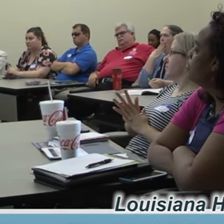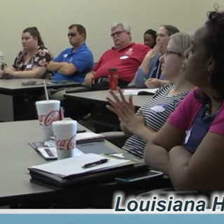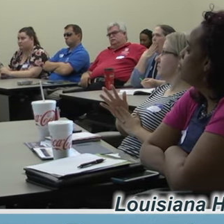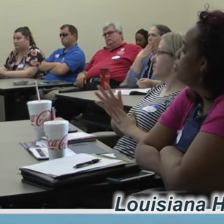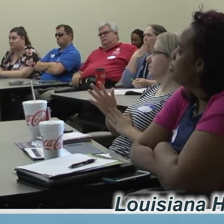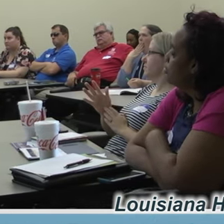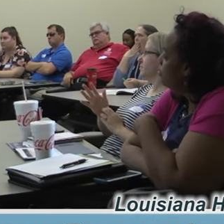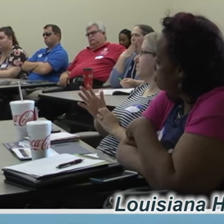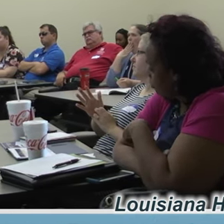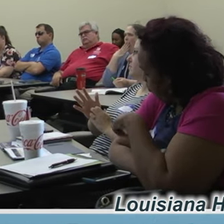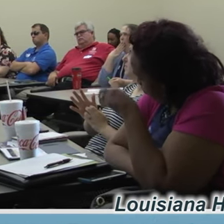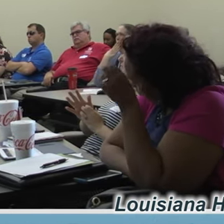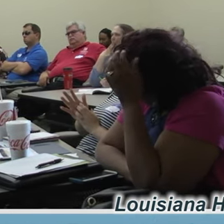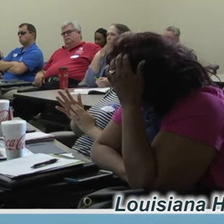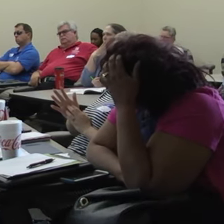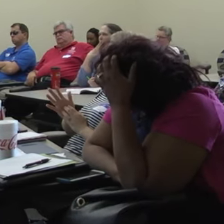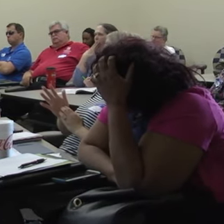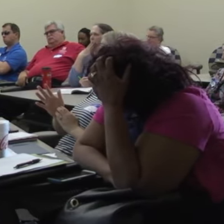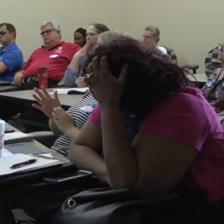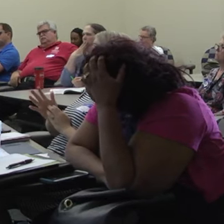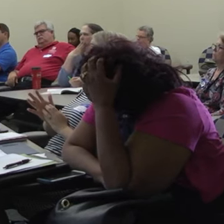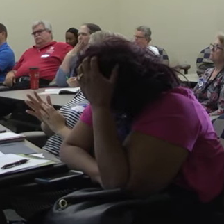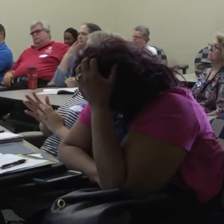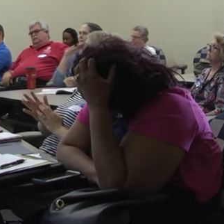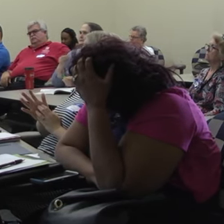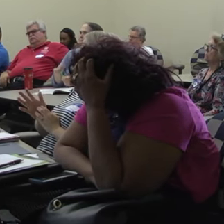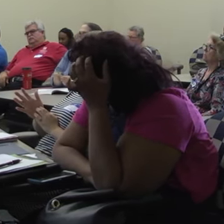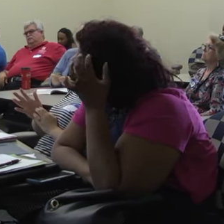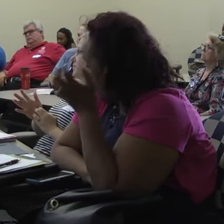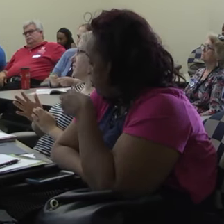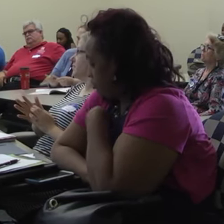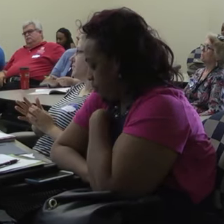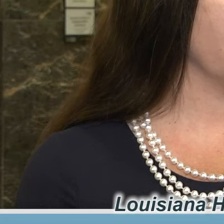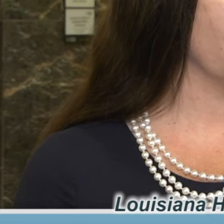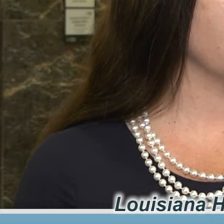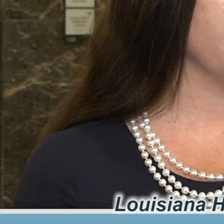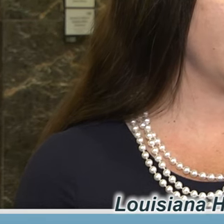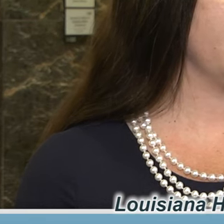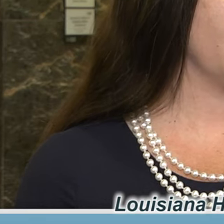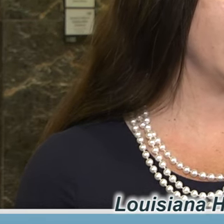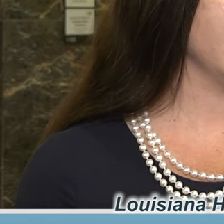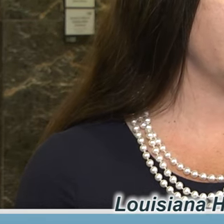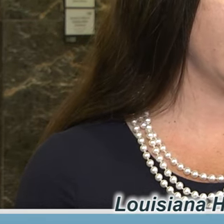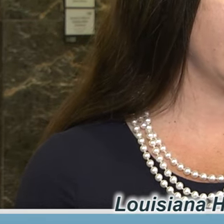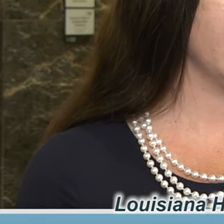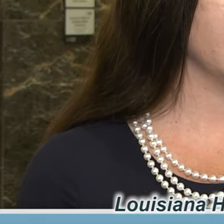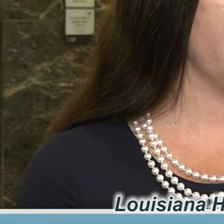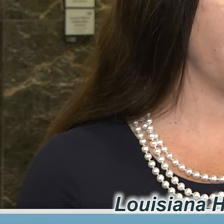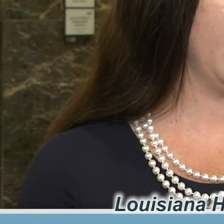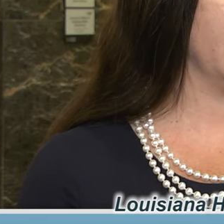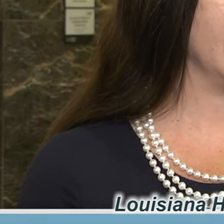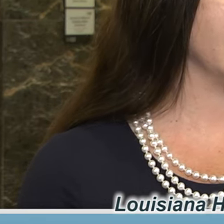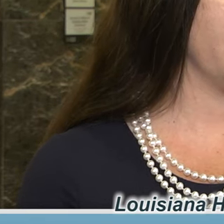conference that we hold annually to provide information about issues that are important to people with disabilities their families and